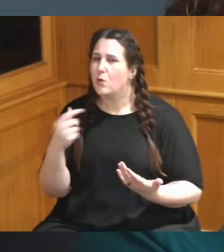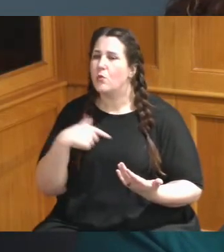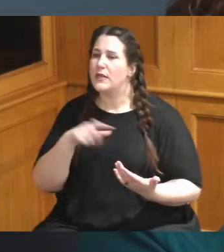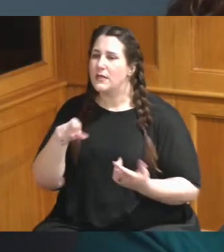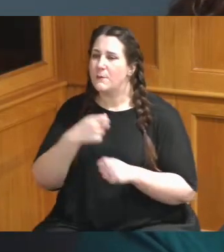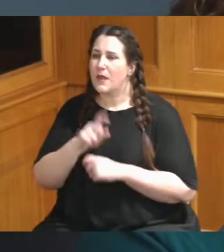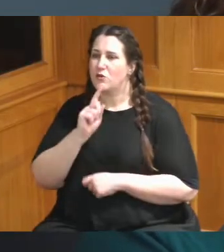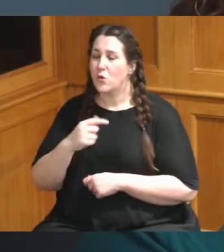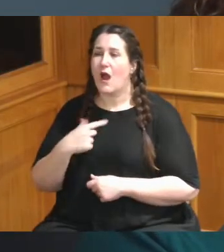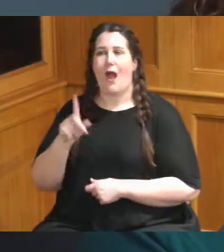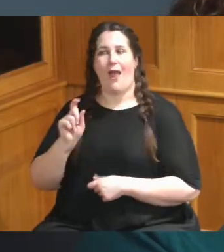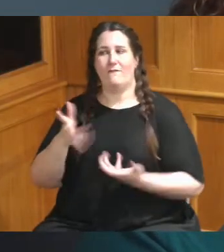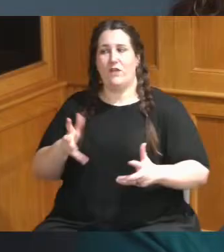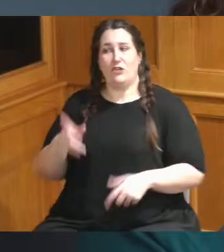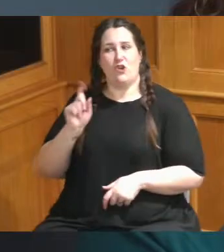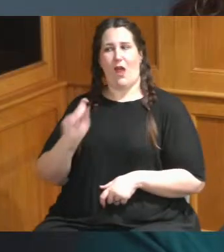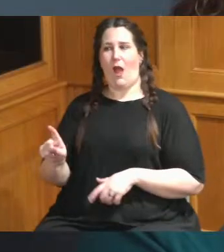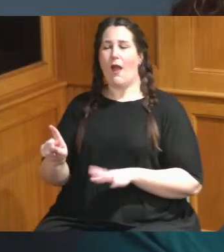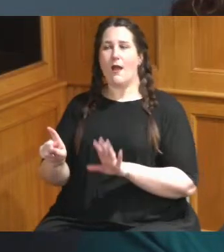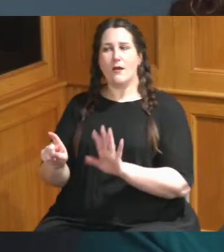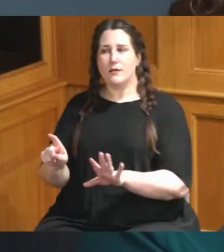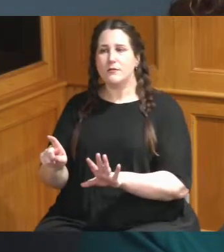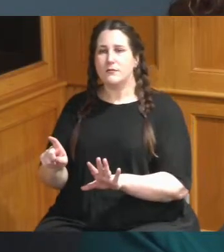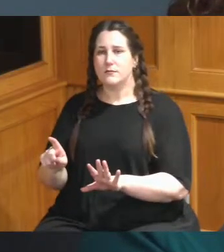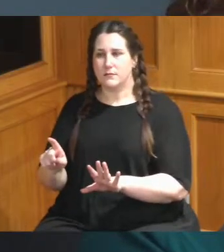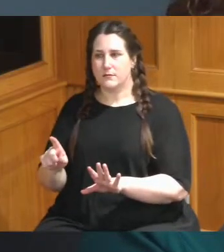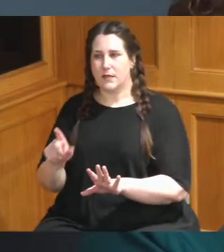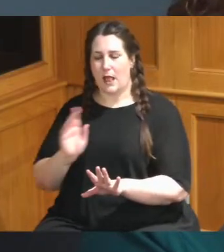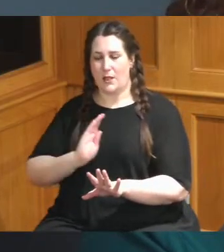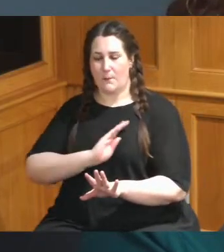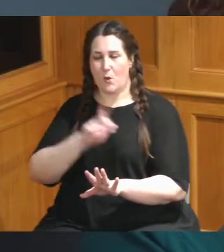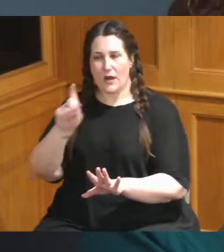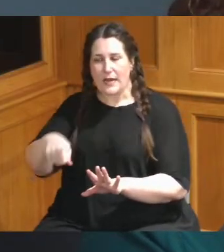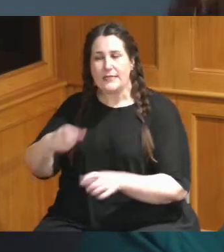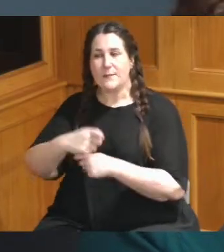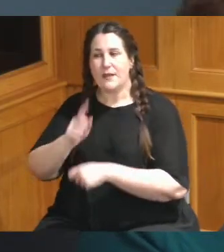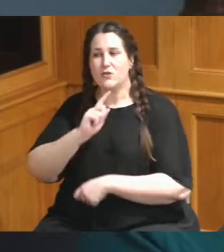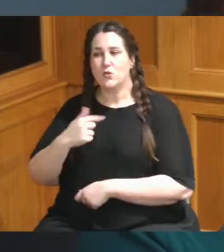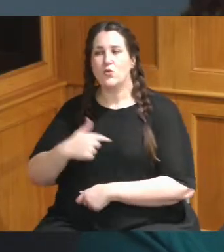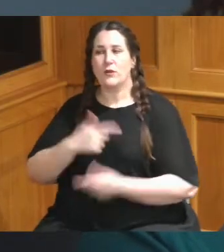know I asked that question and I think us as Board members probably need to make sure we've got Yeah,